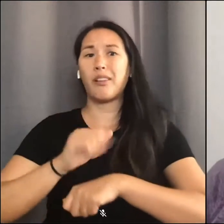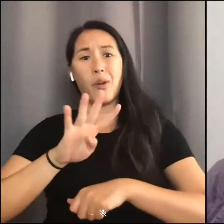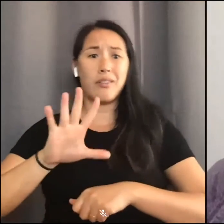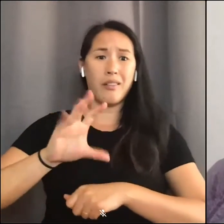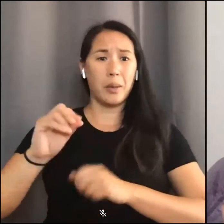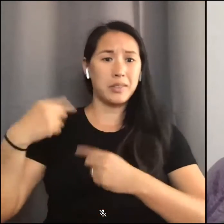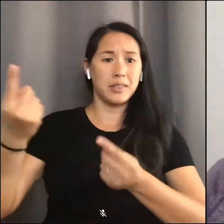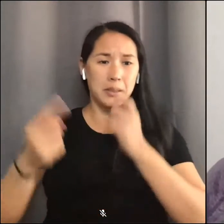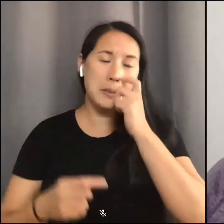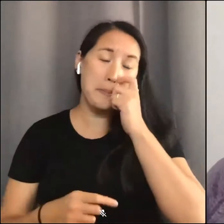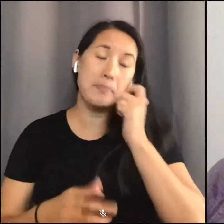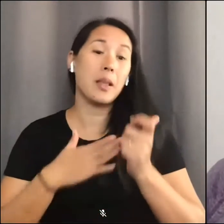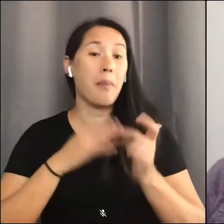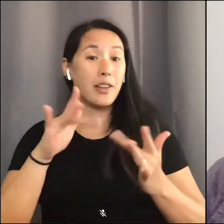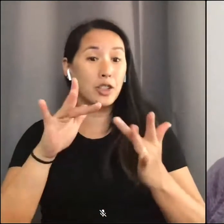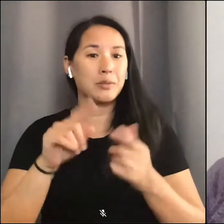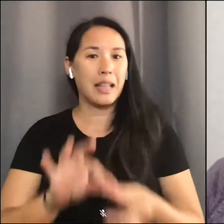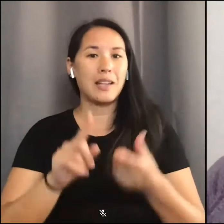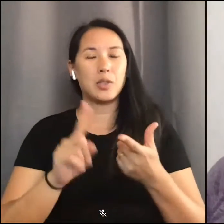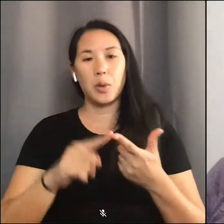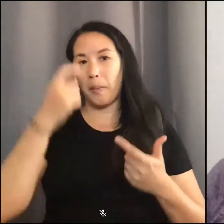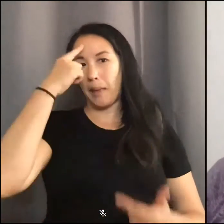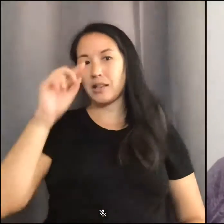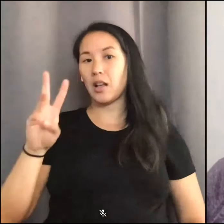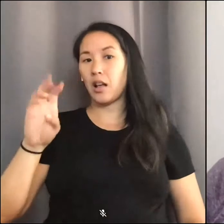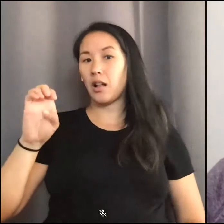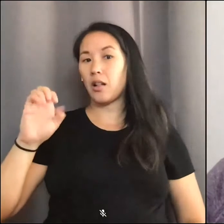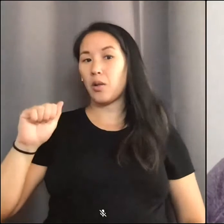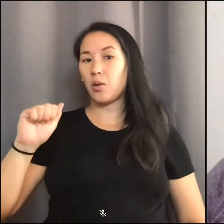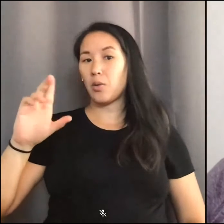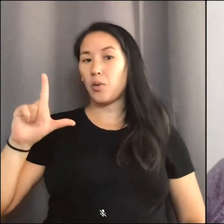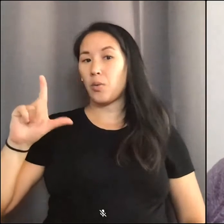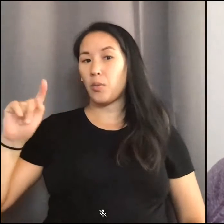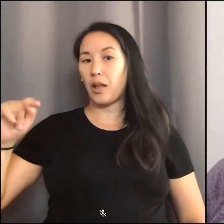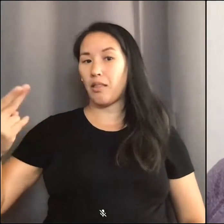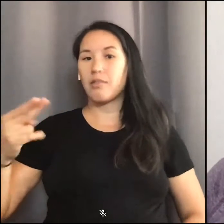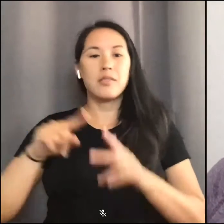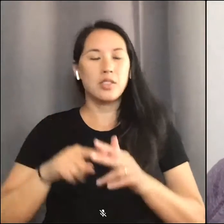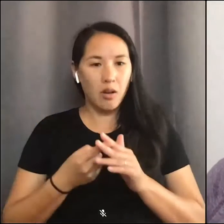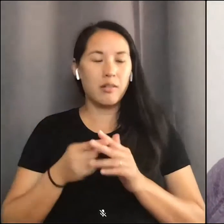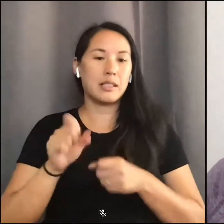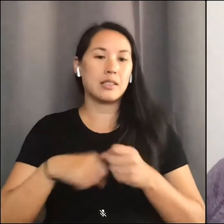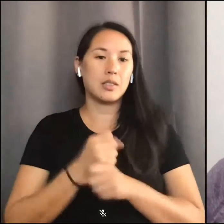and my journey on mental wealth started really in 2010 um when my tech company failed